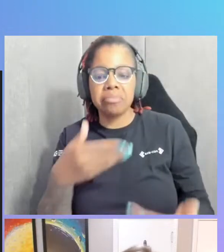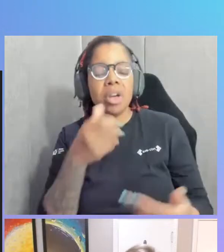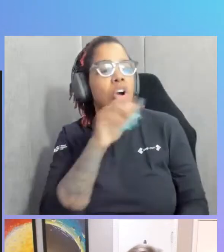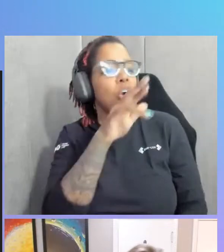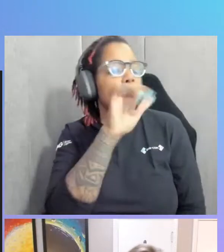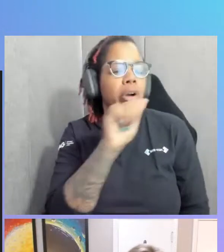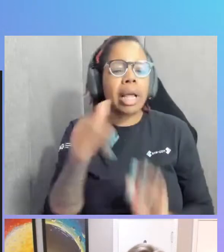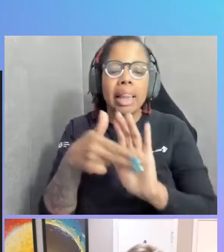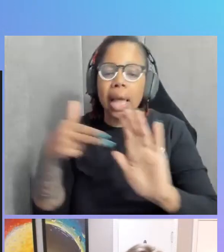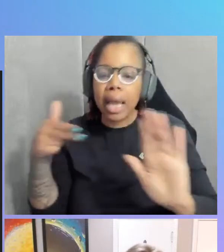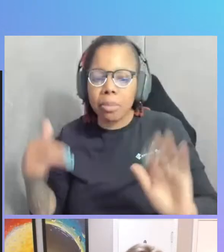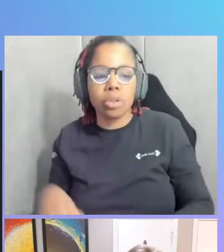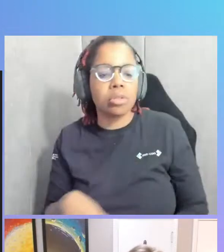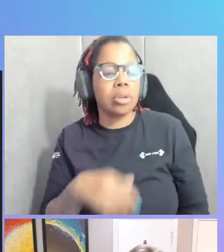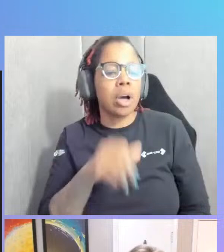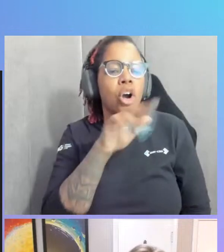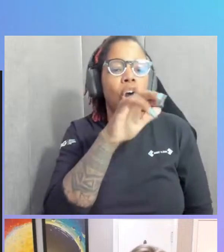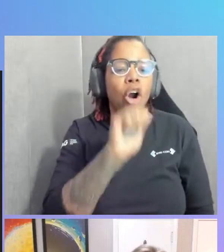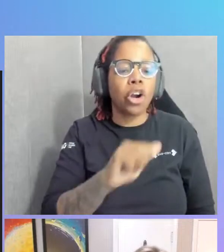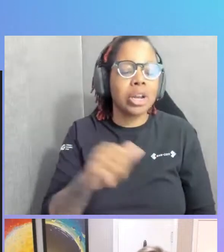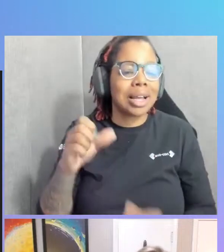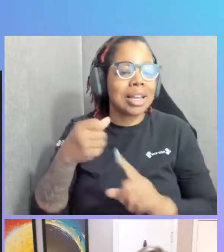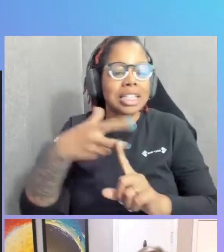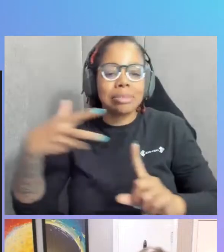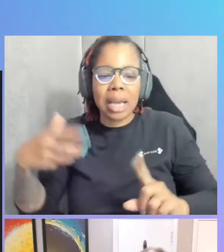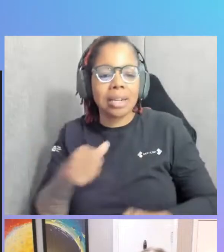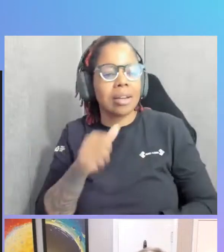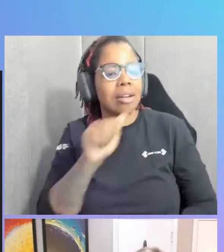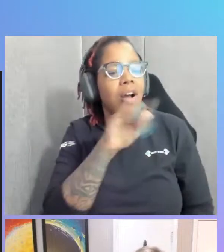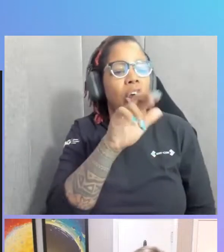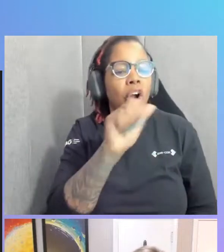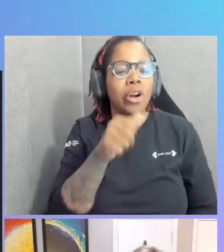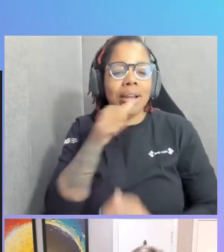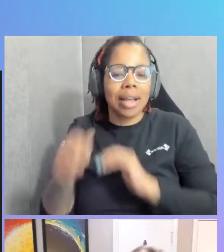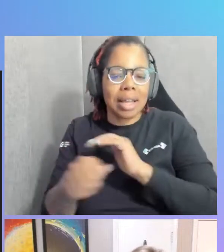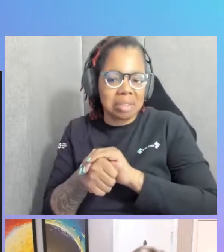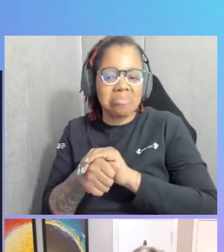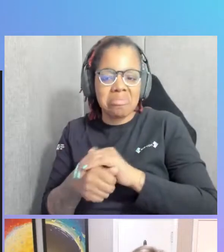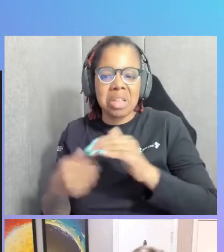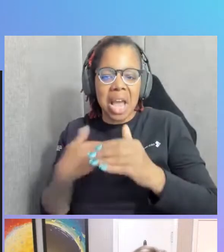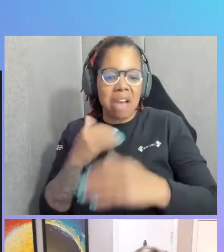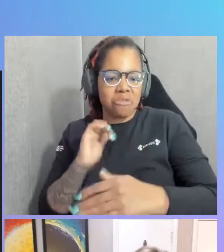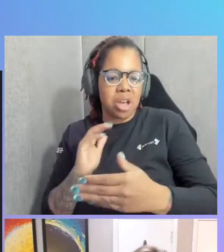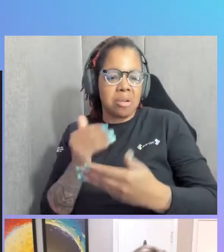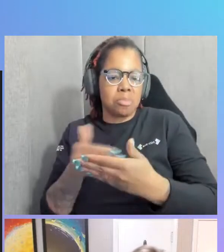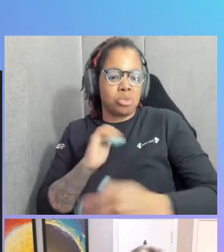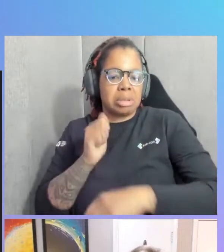expanded, and Aria hidden. There's a predefined list of